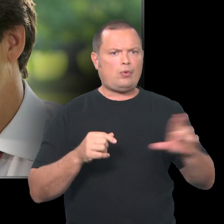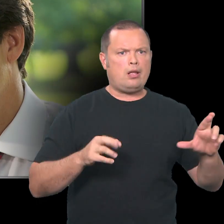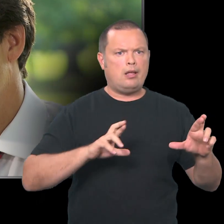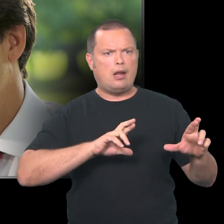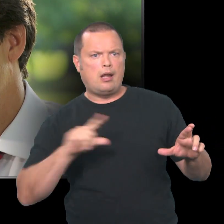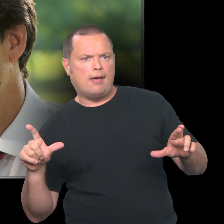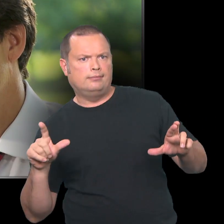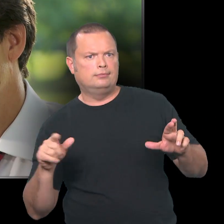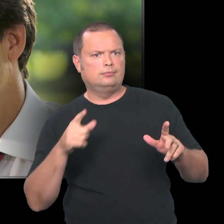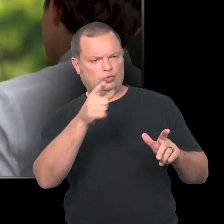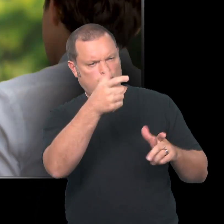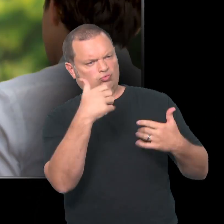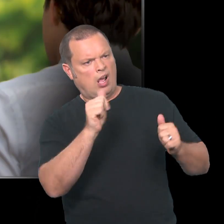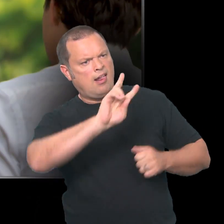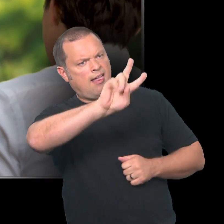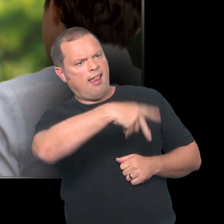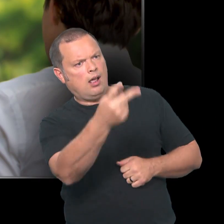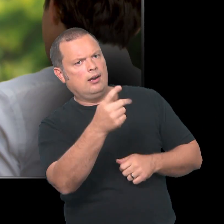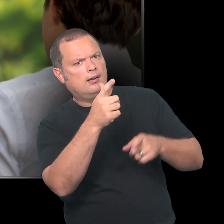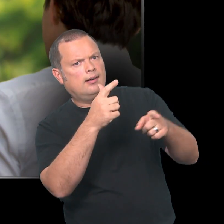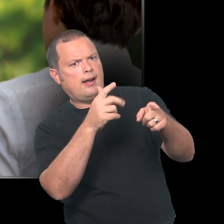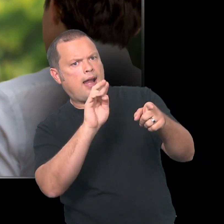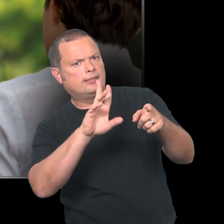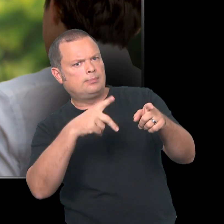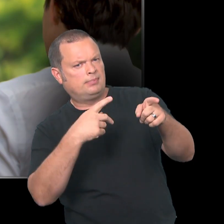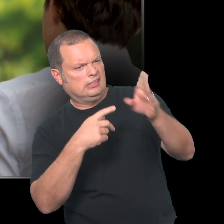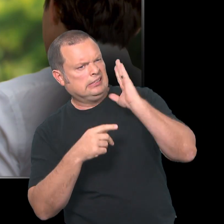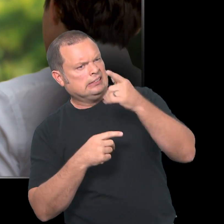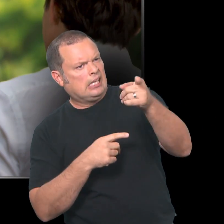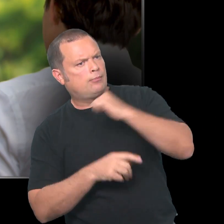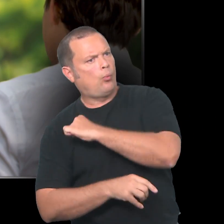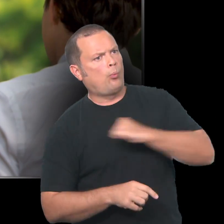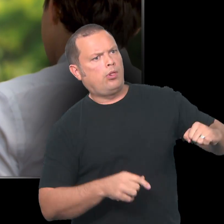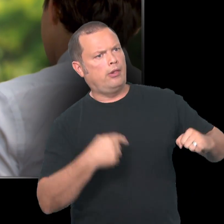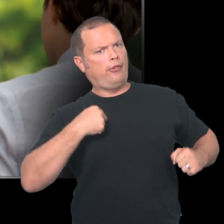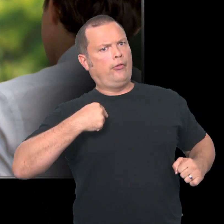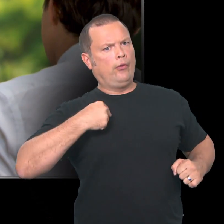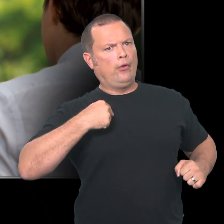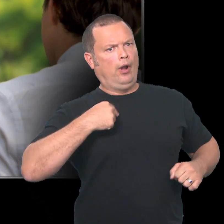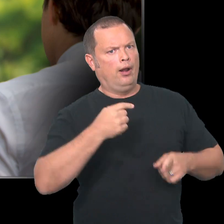That you're out-flanking, or trying to out-flank the NDP on the left.